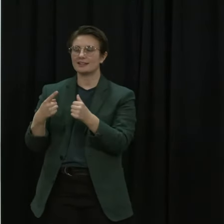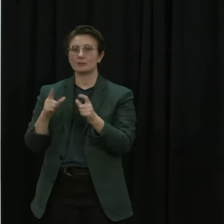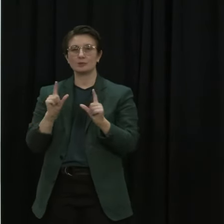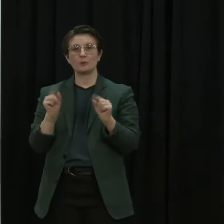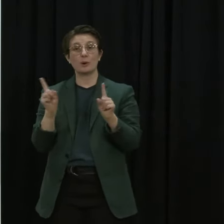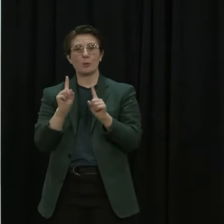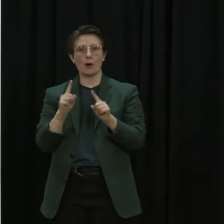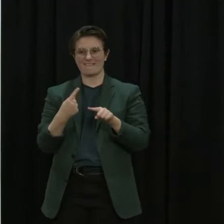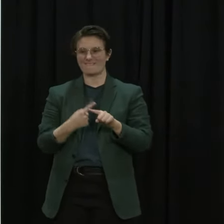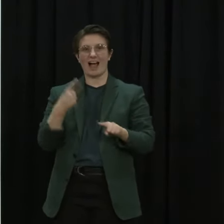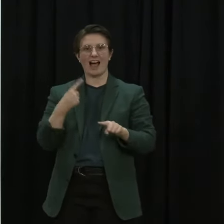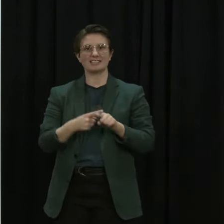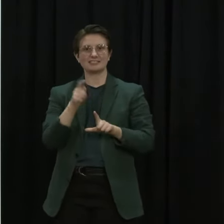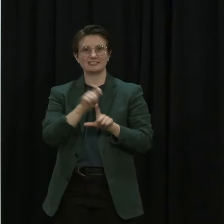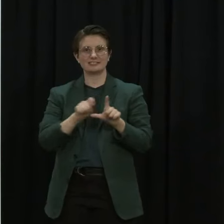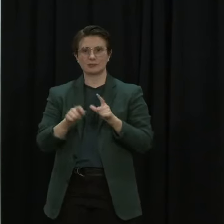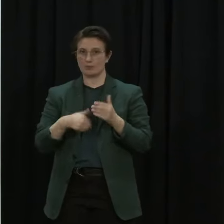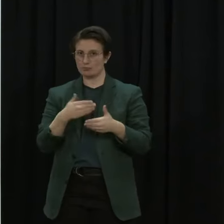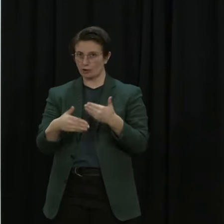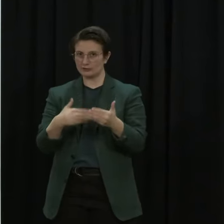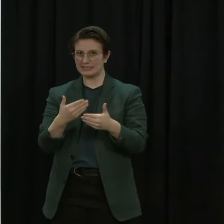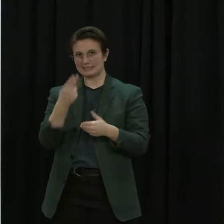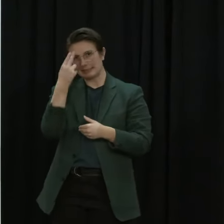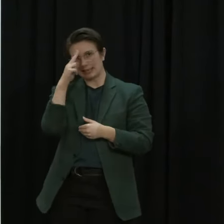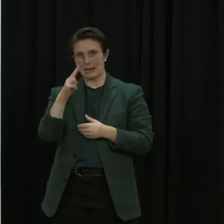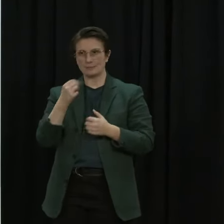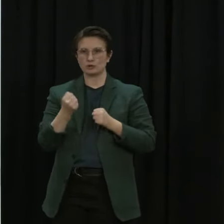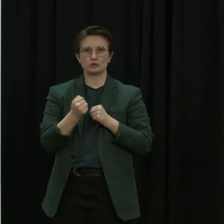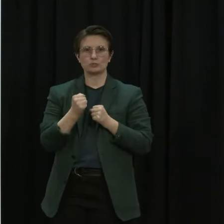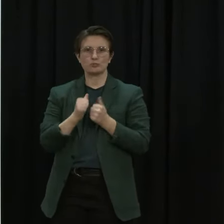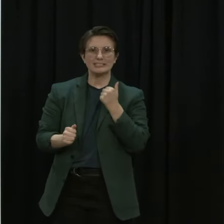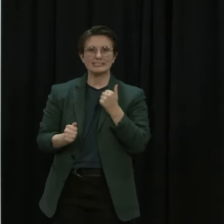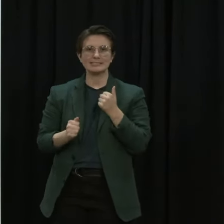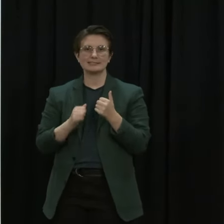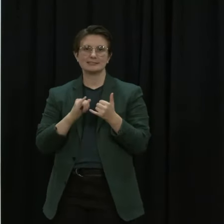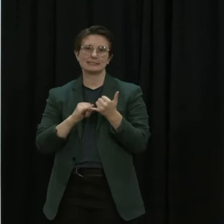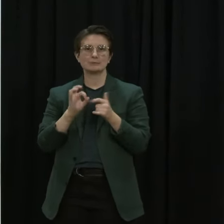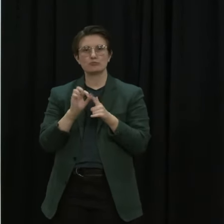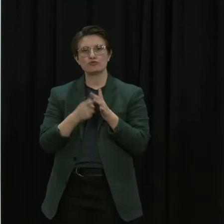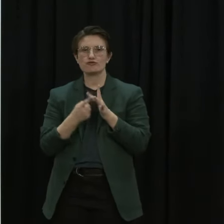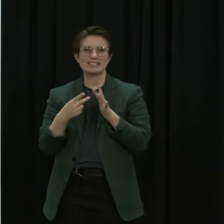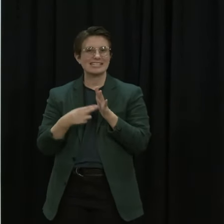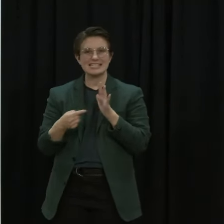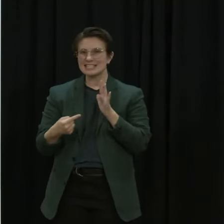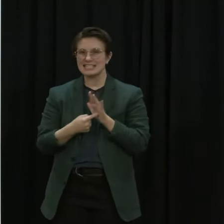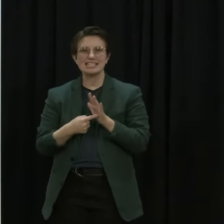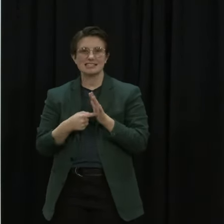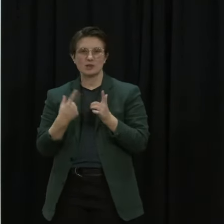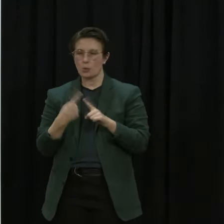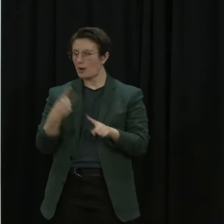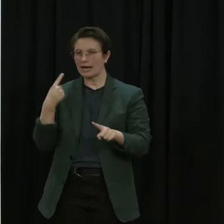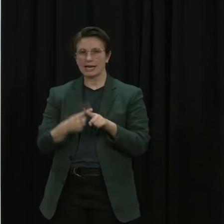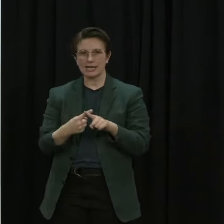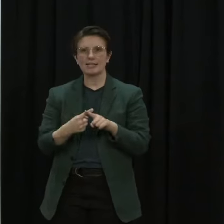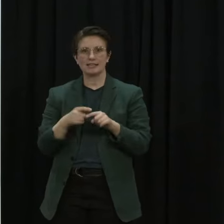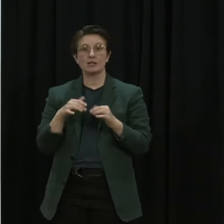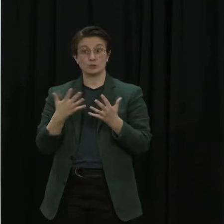pilot. When will it be completed? It will be during a design